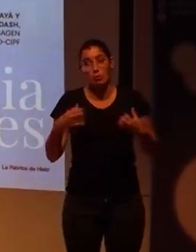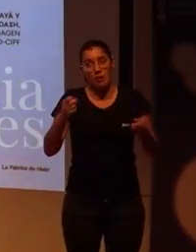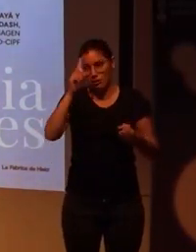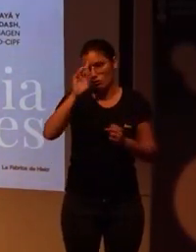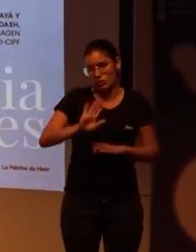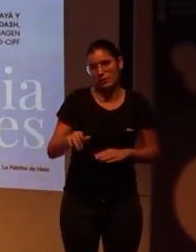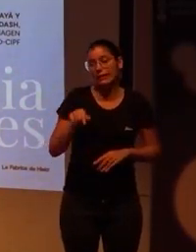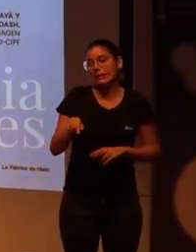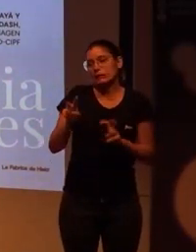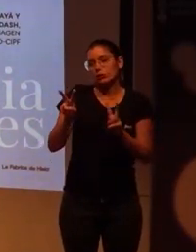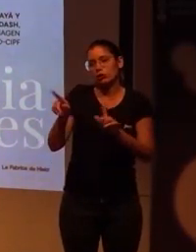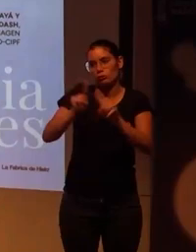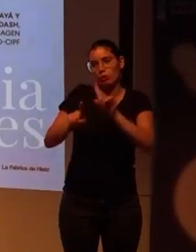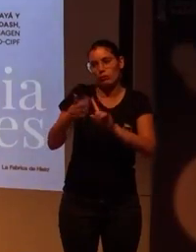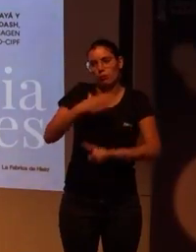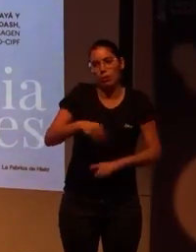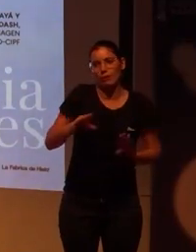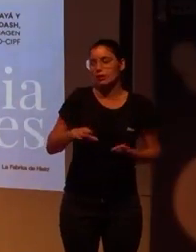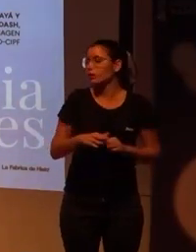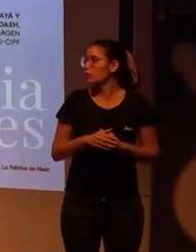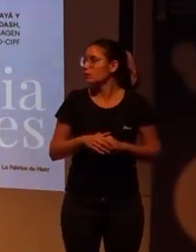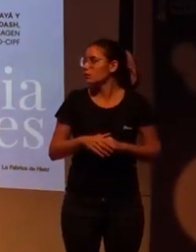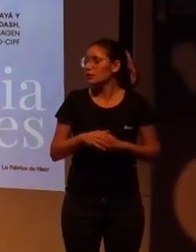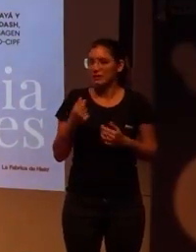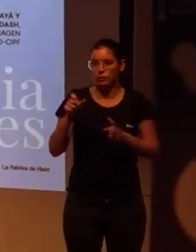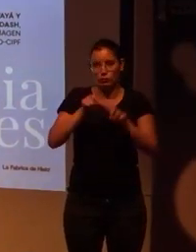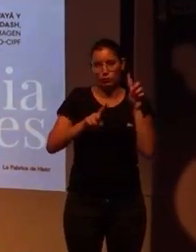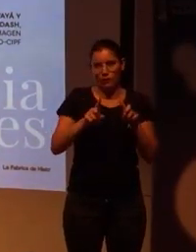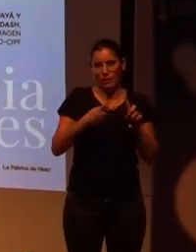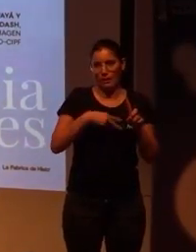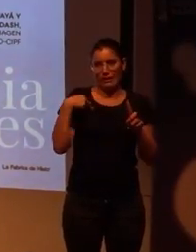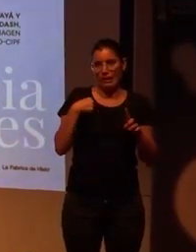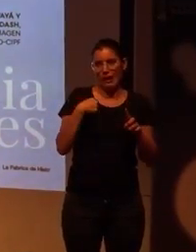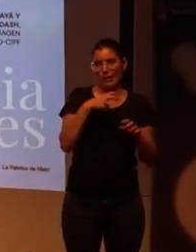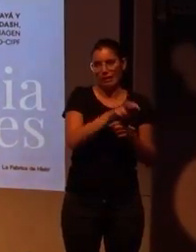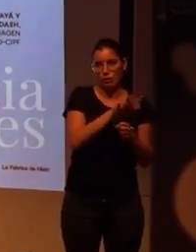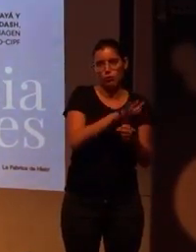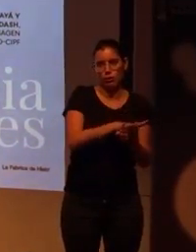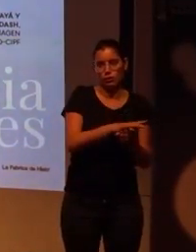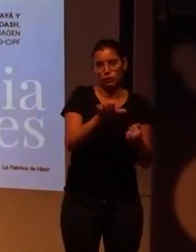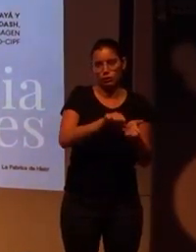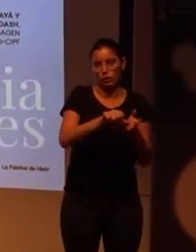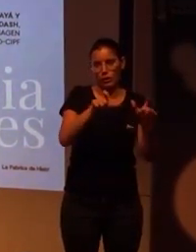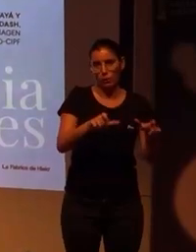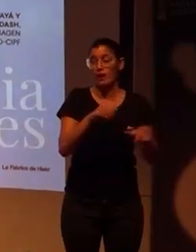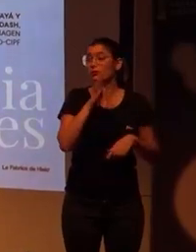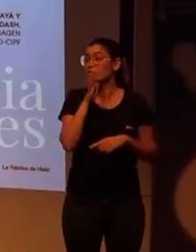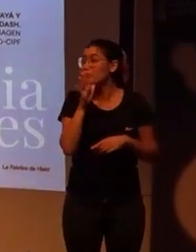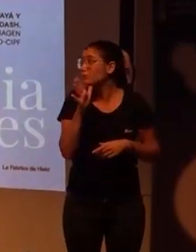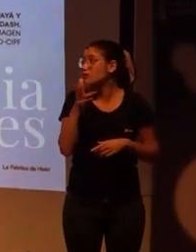Obviously that is a problem of urban gardens in general, that is why I also mentioned that there are other types